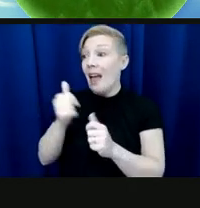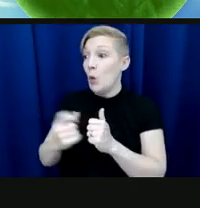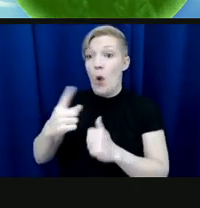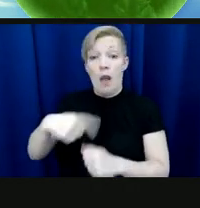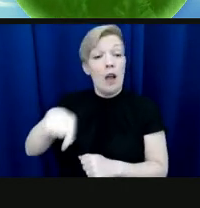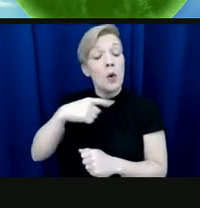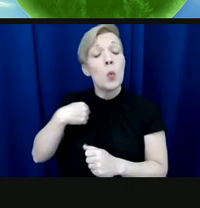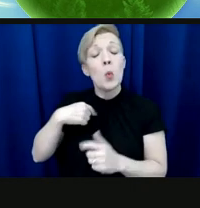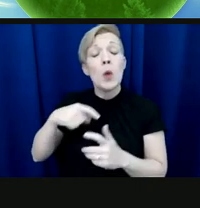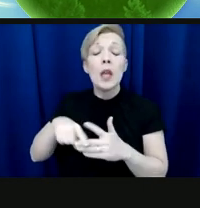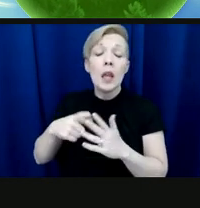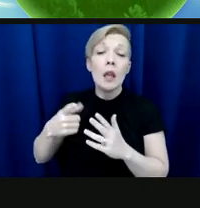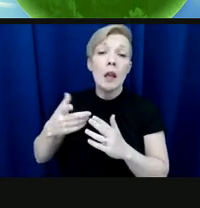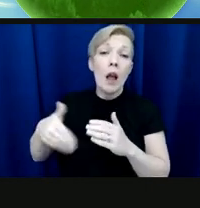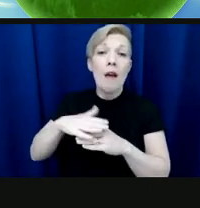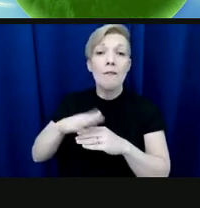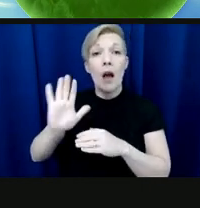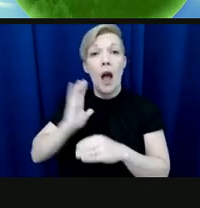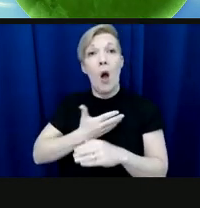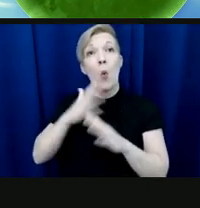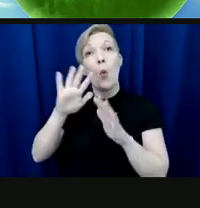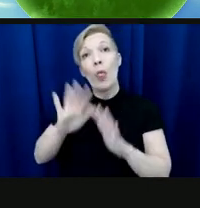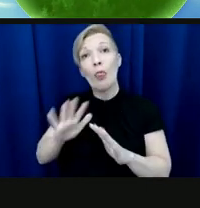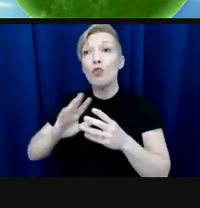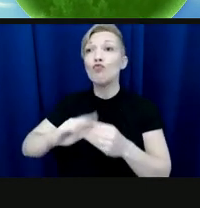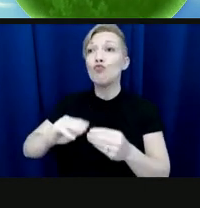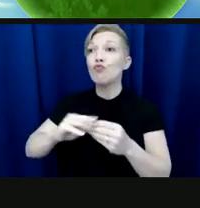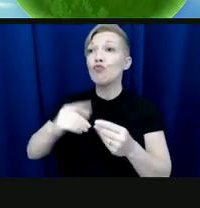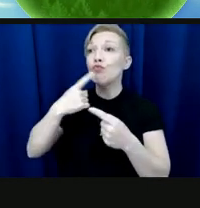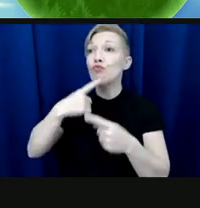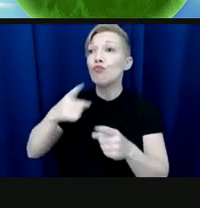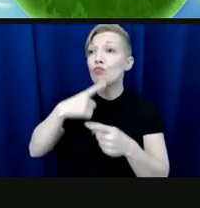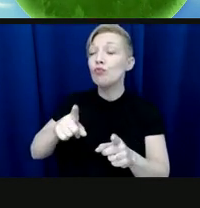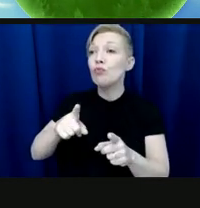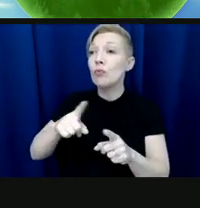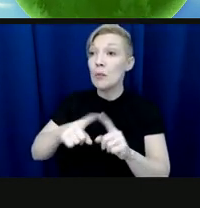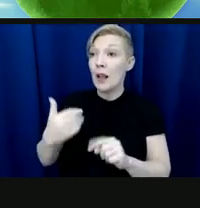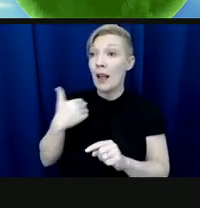but over the last 12 years, we have realized that this is,